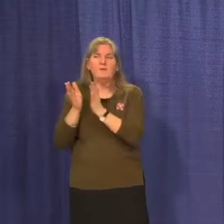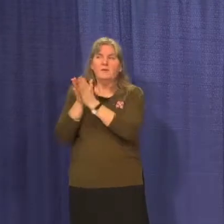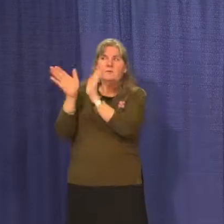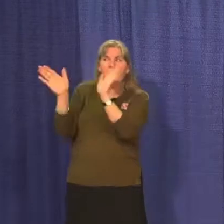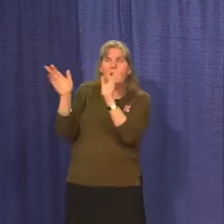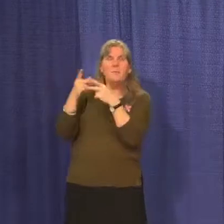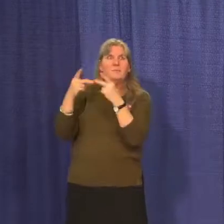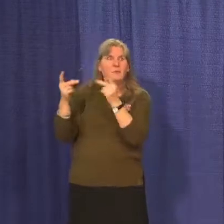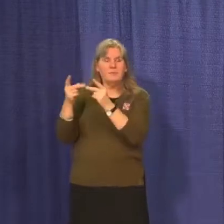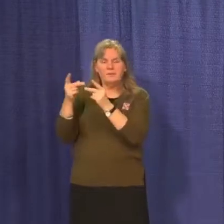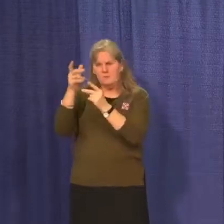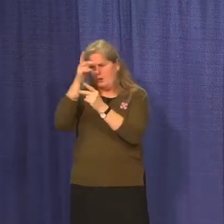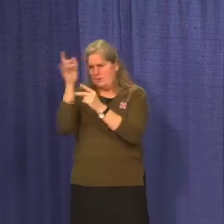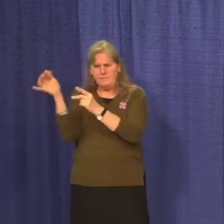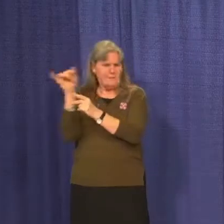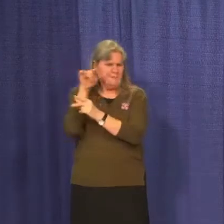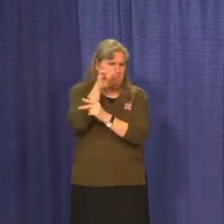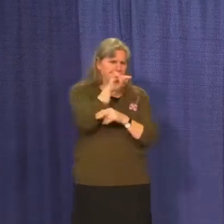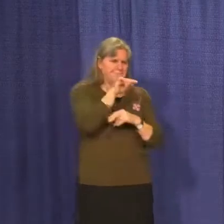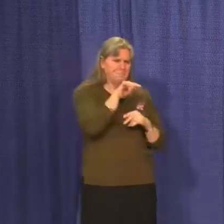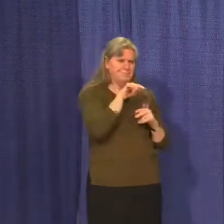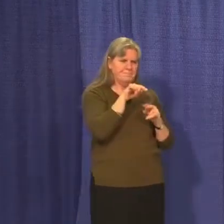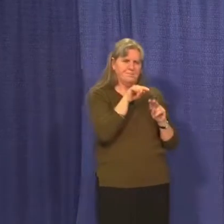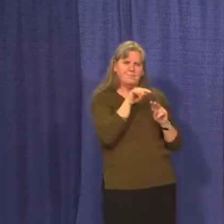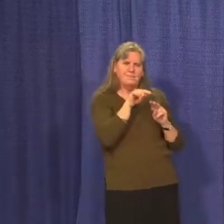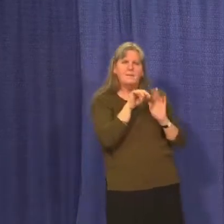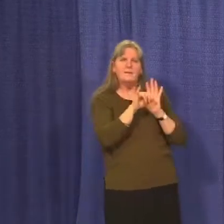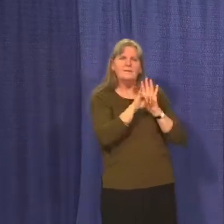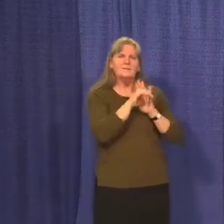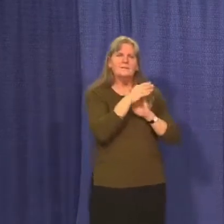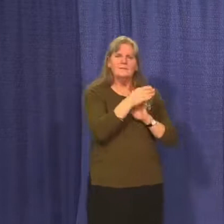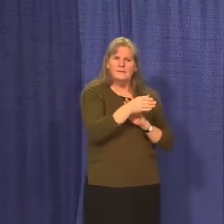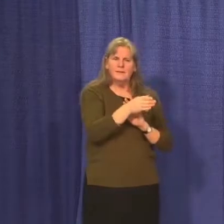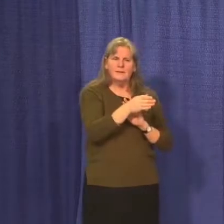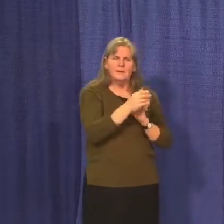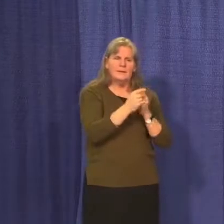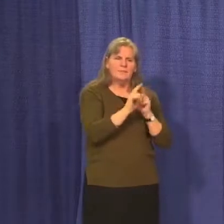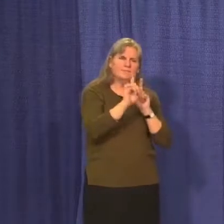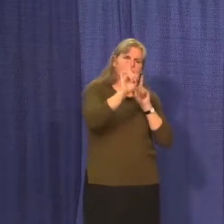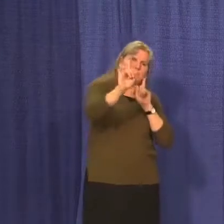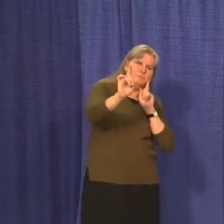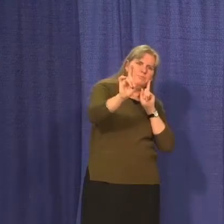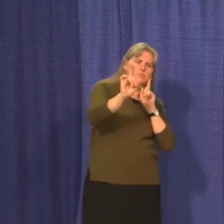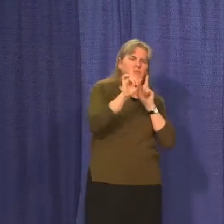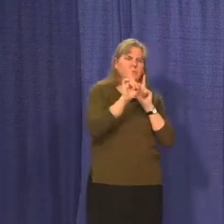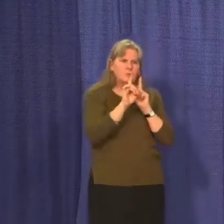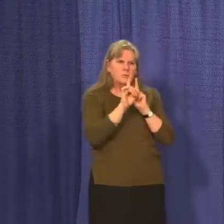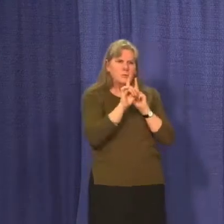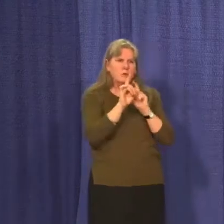setting. The same kinds of types of questions. What we are looking for is were